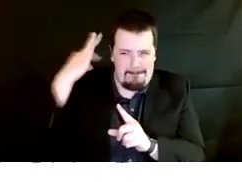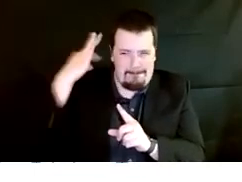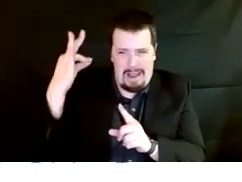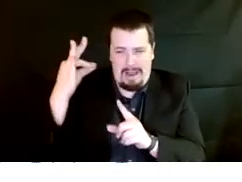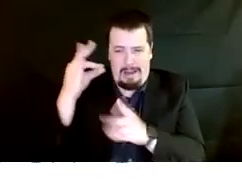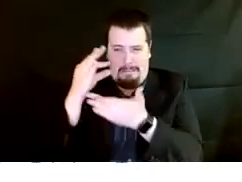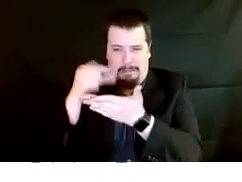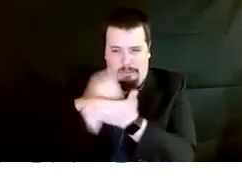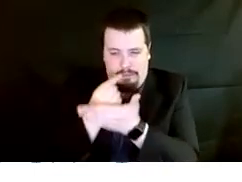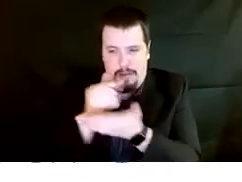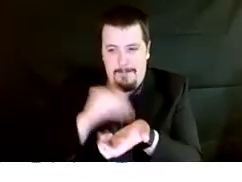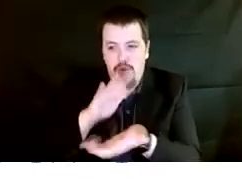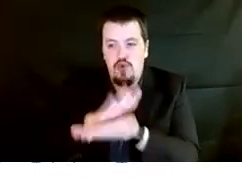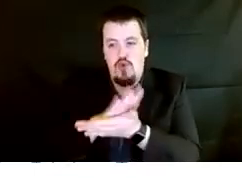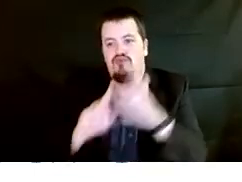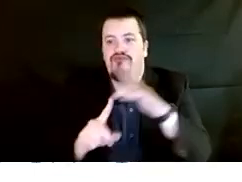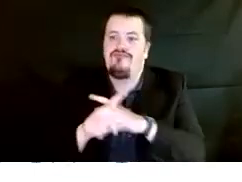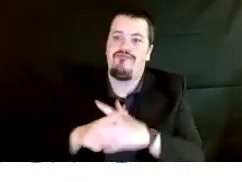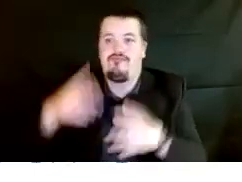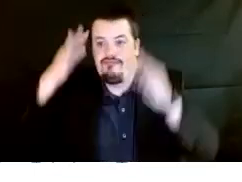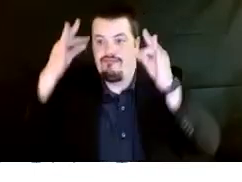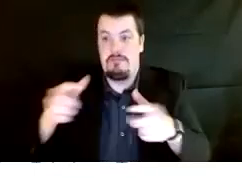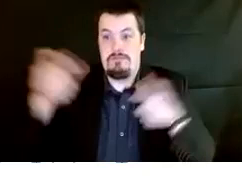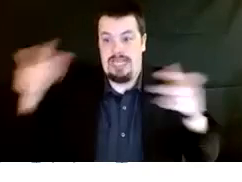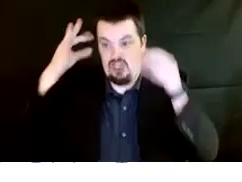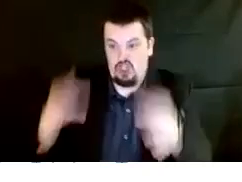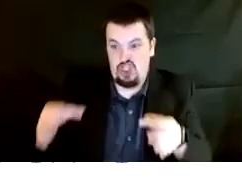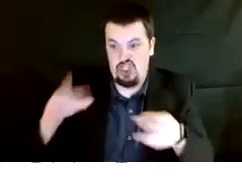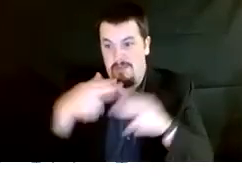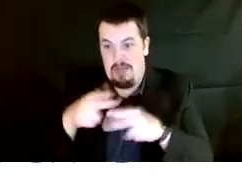showing up and making these important triage decisions about people with disabilities